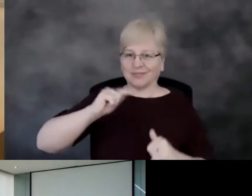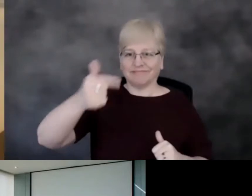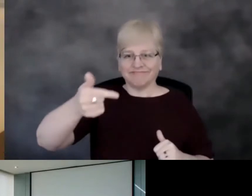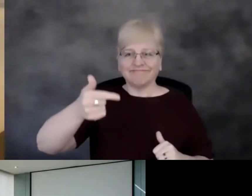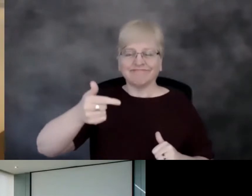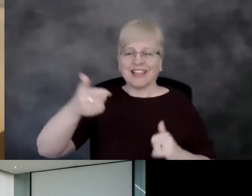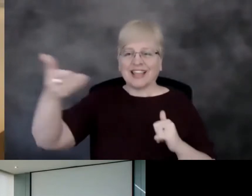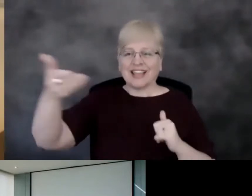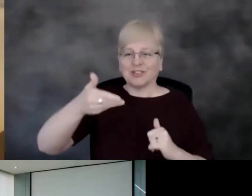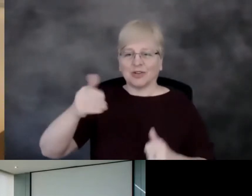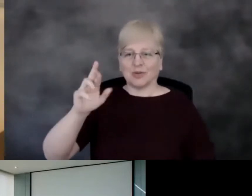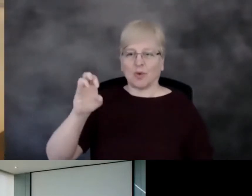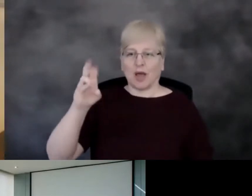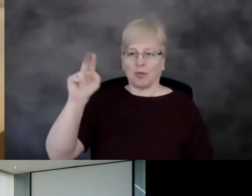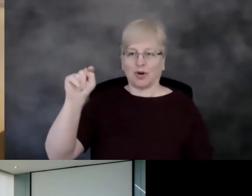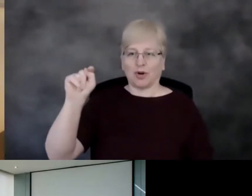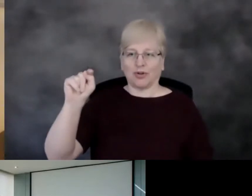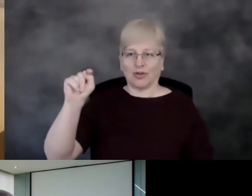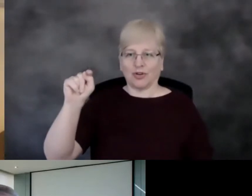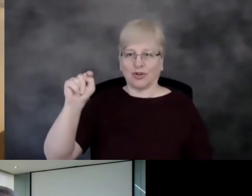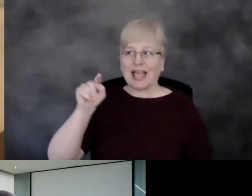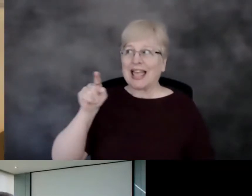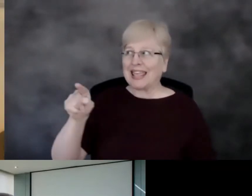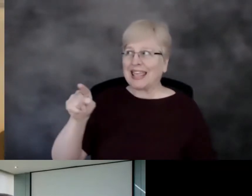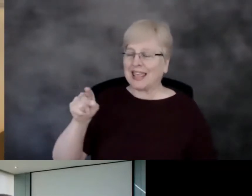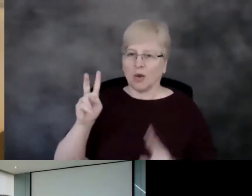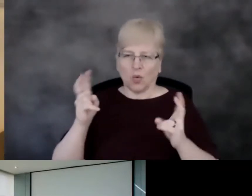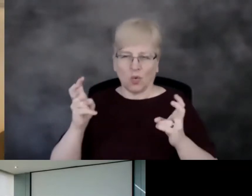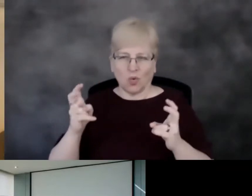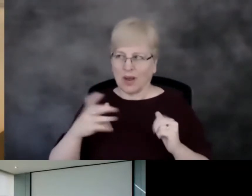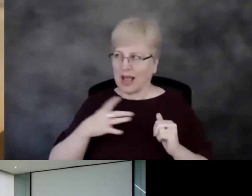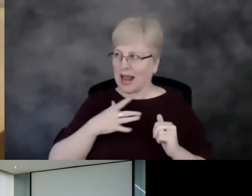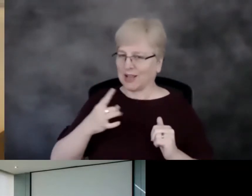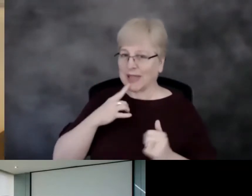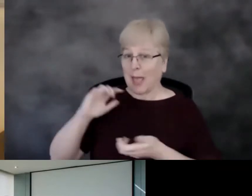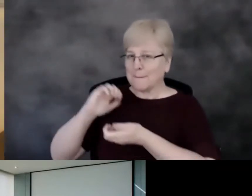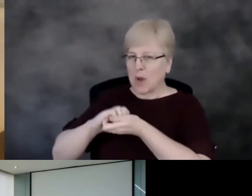just -- I don't want to say a partner in crime, 16:17:41 I want to say a partner in inventiveness